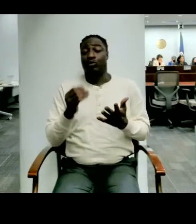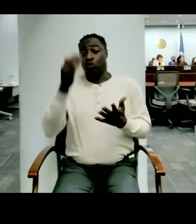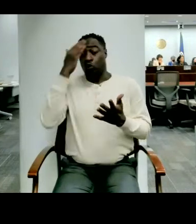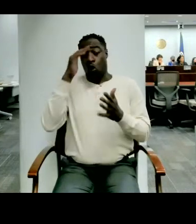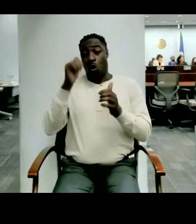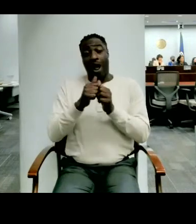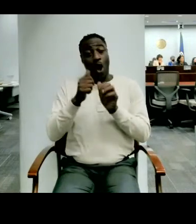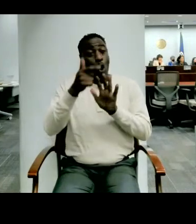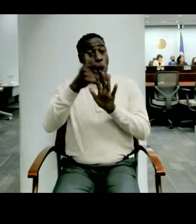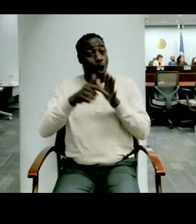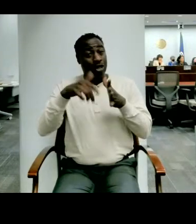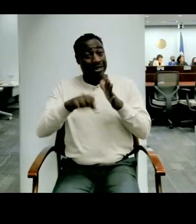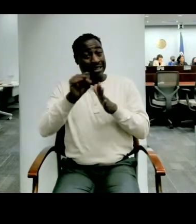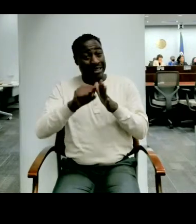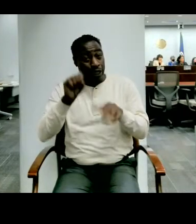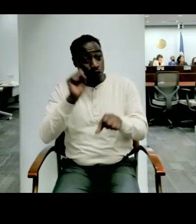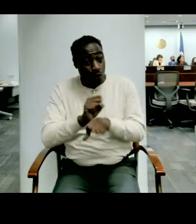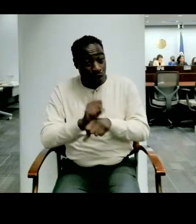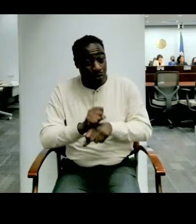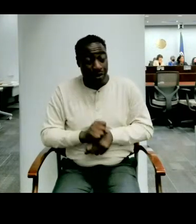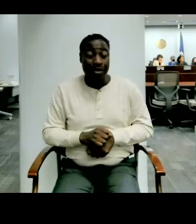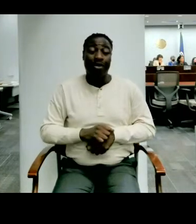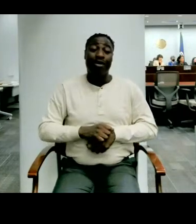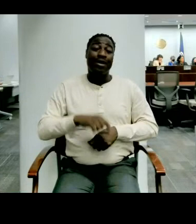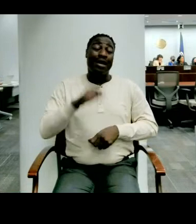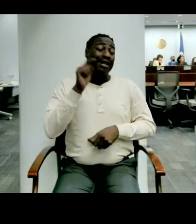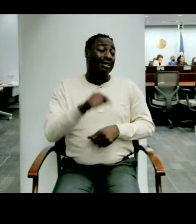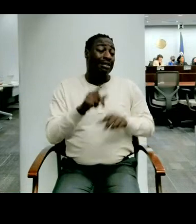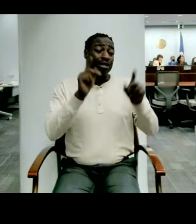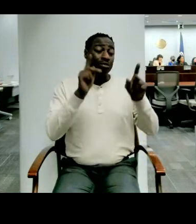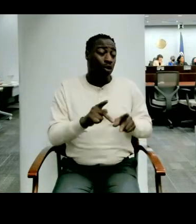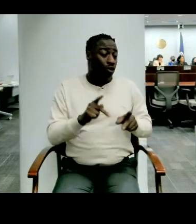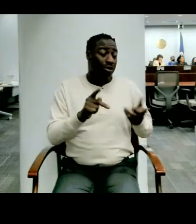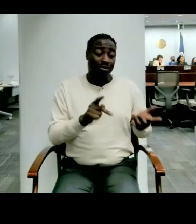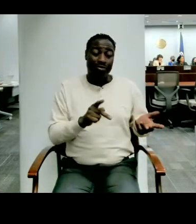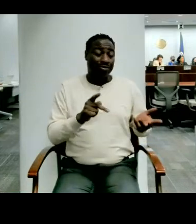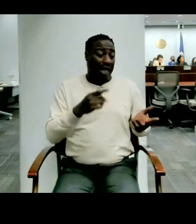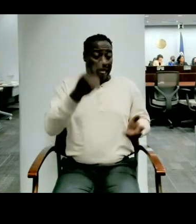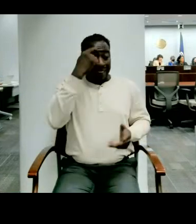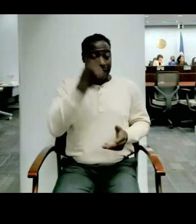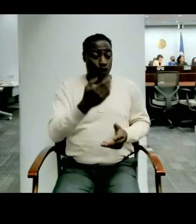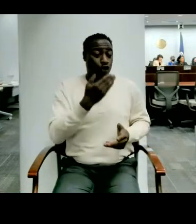This body thinks it is a great law, it is going to show up in another state. And I think you got to